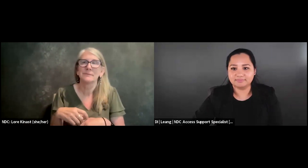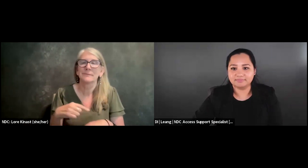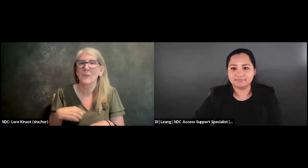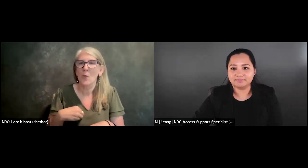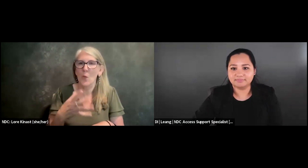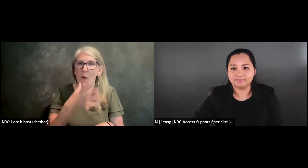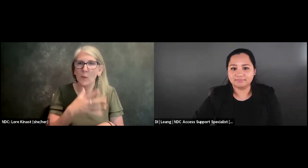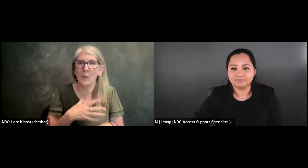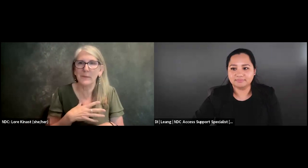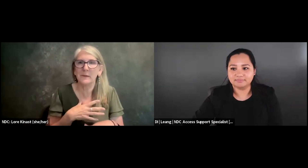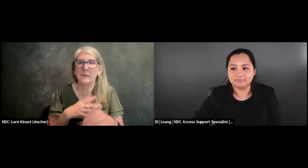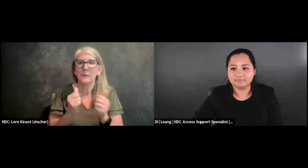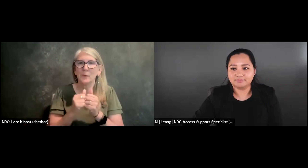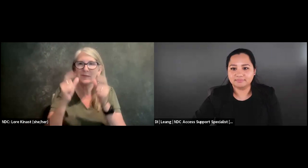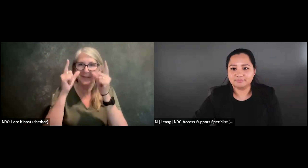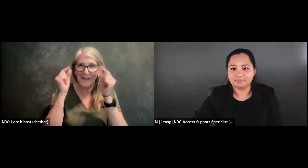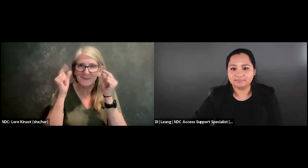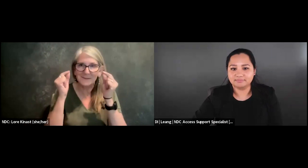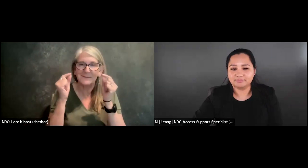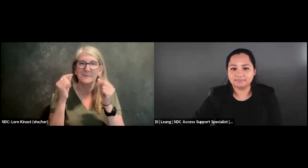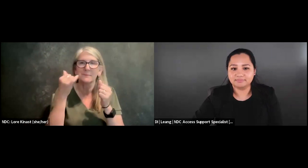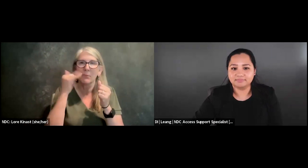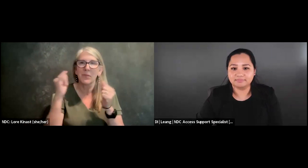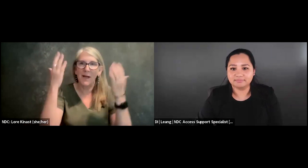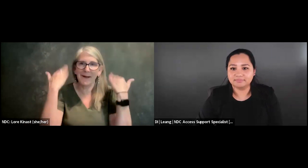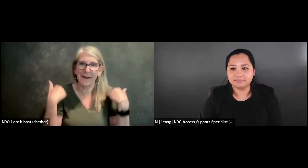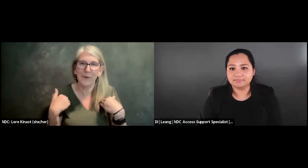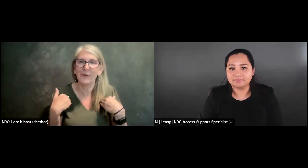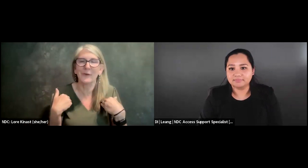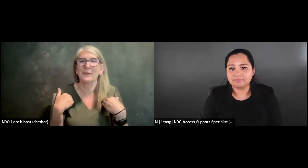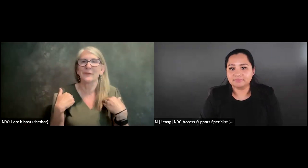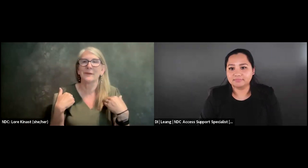I'm a white woman wearing glasses. I have long blond hair.